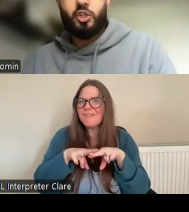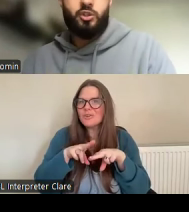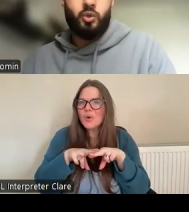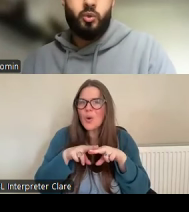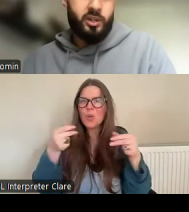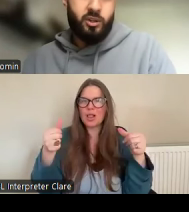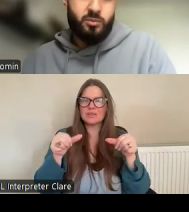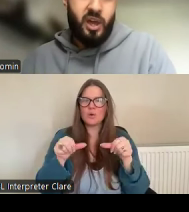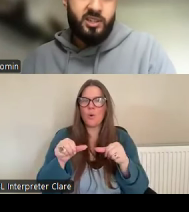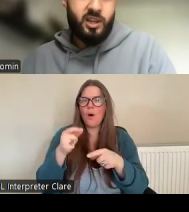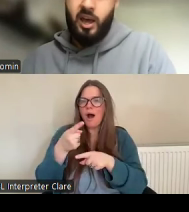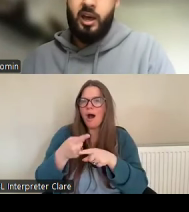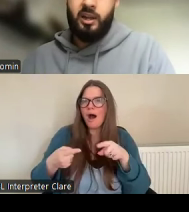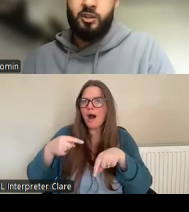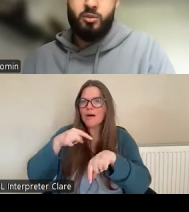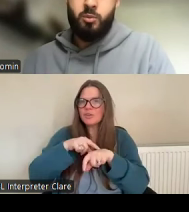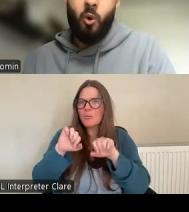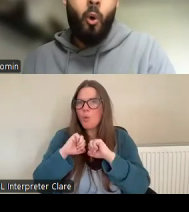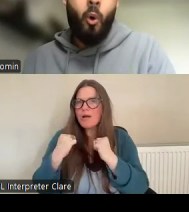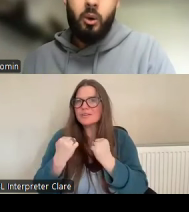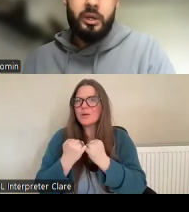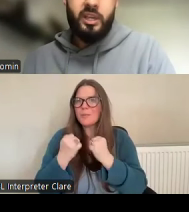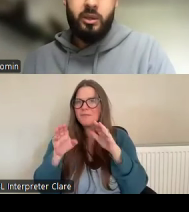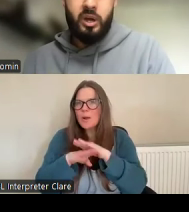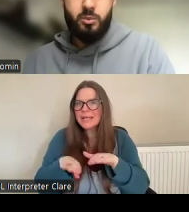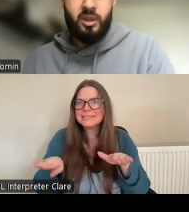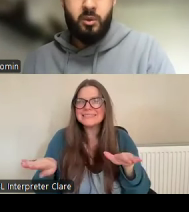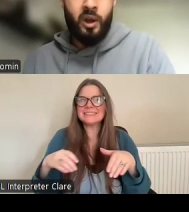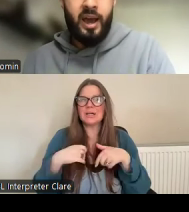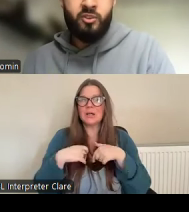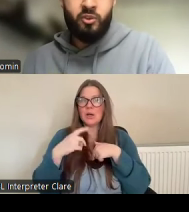to do what it does best and just put all our keywords within one ad group,